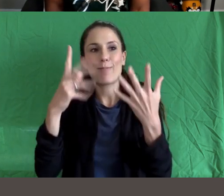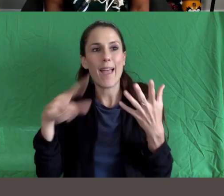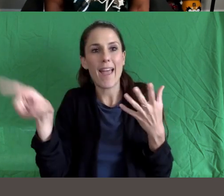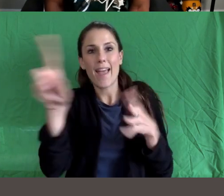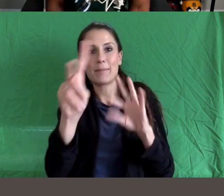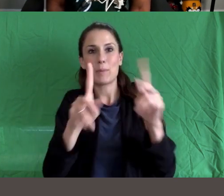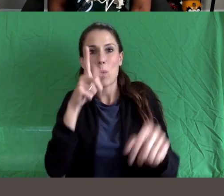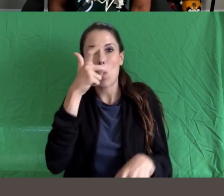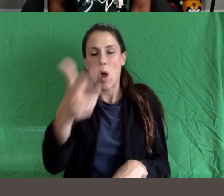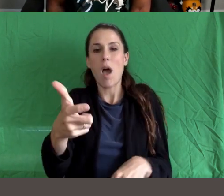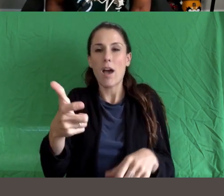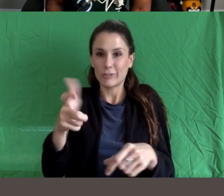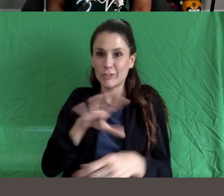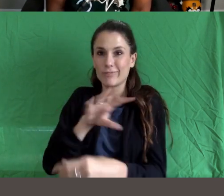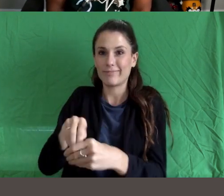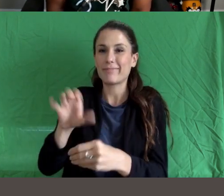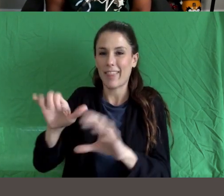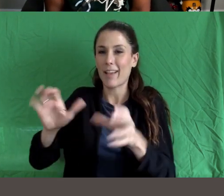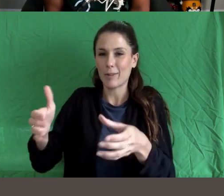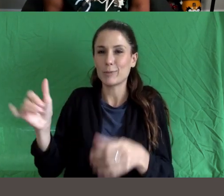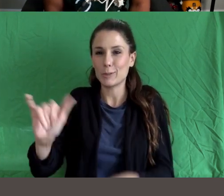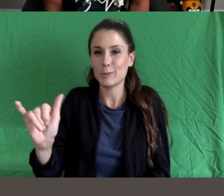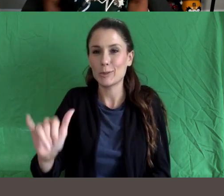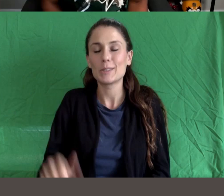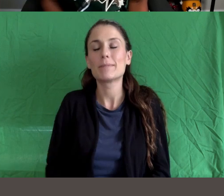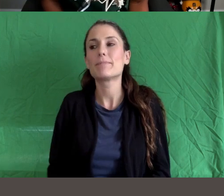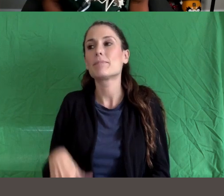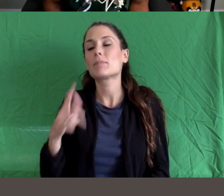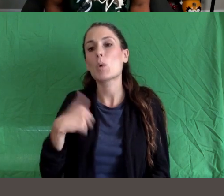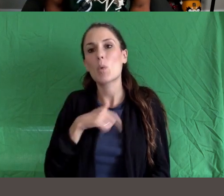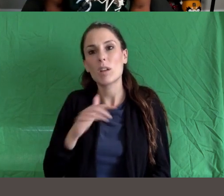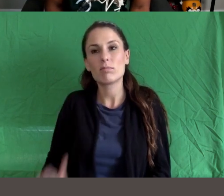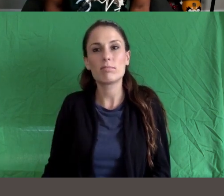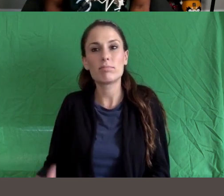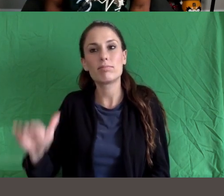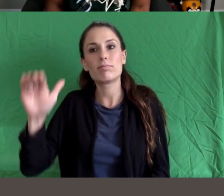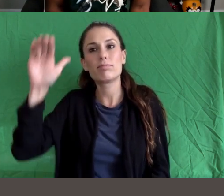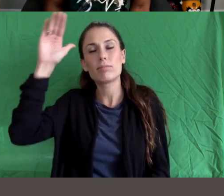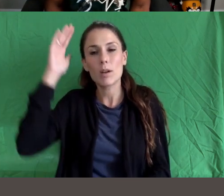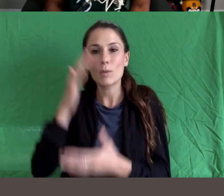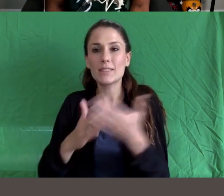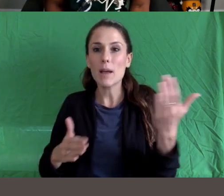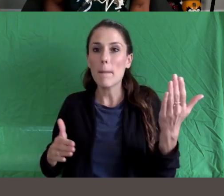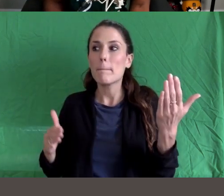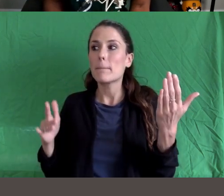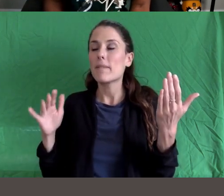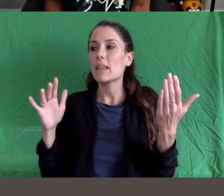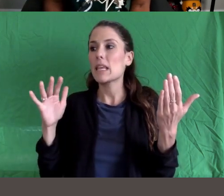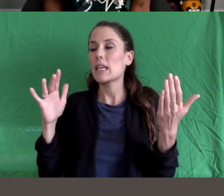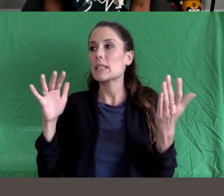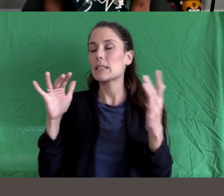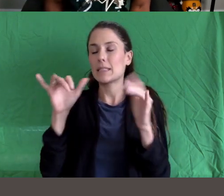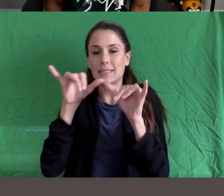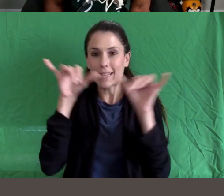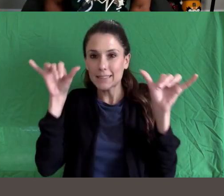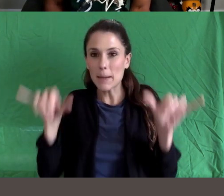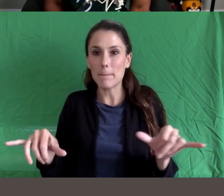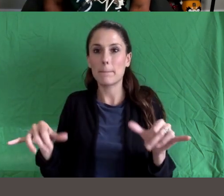that are watching this also belong in that category. We grew up with some of these systems